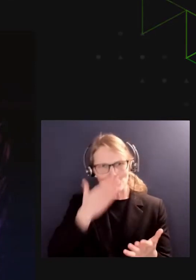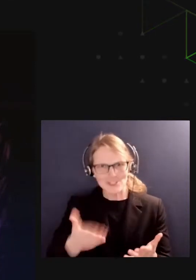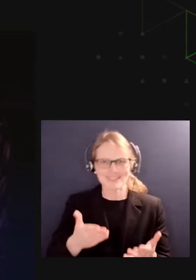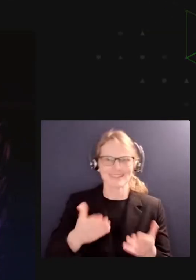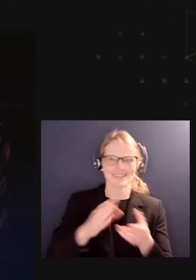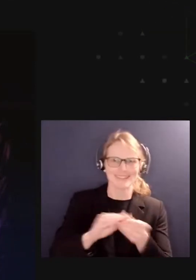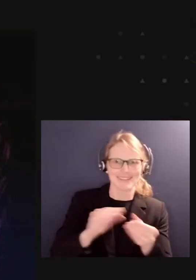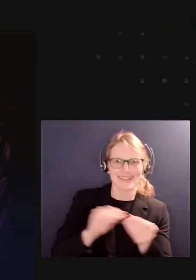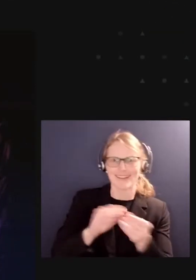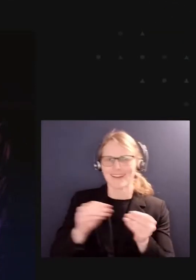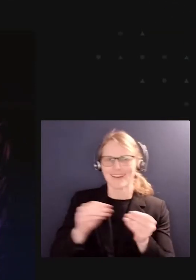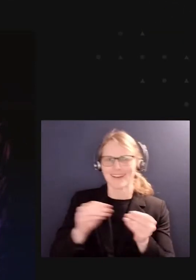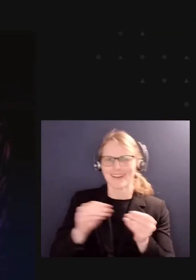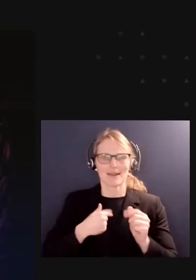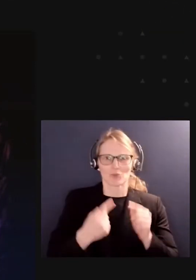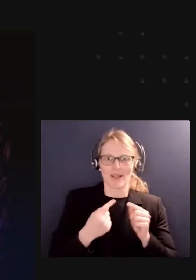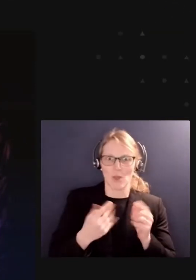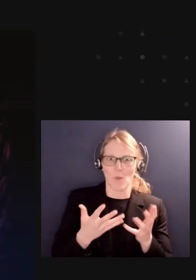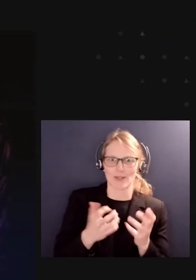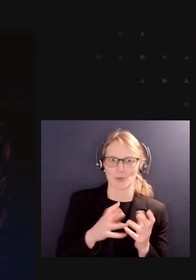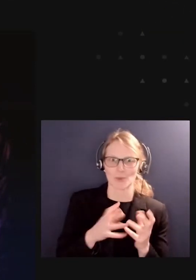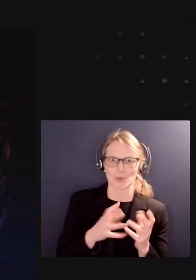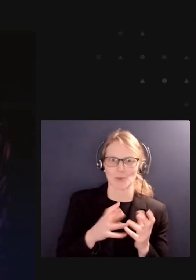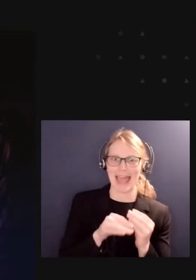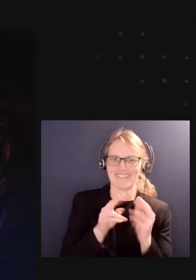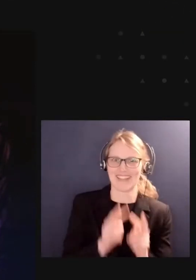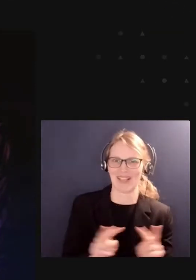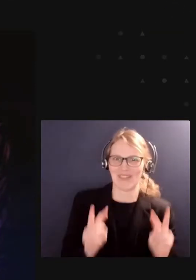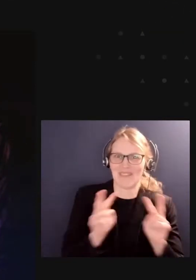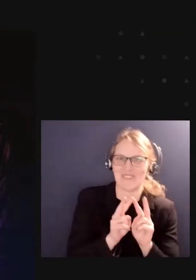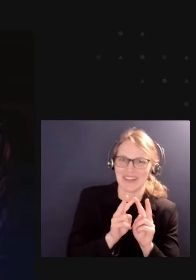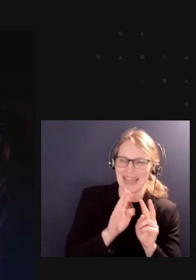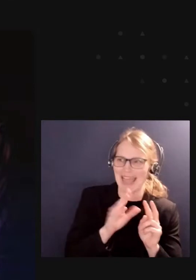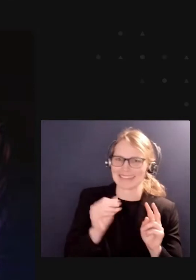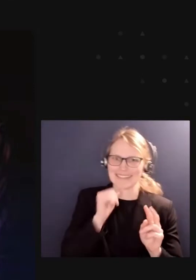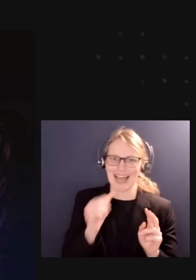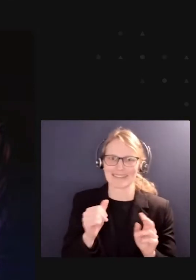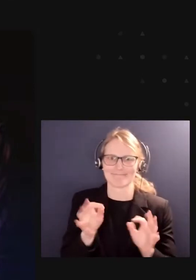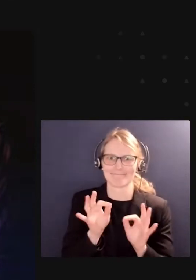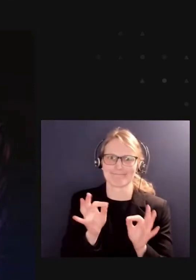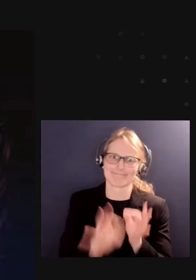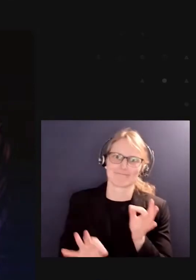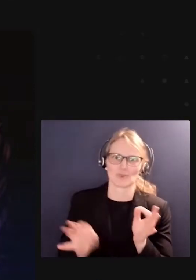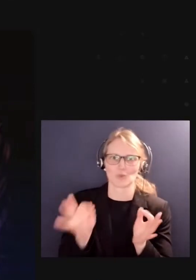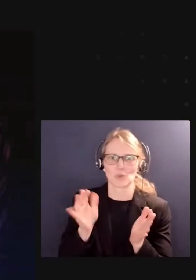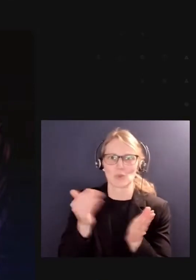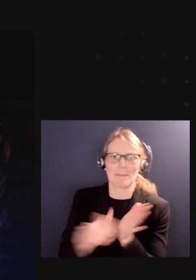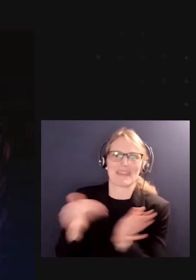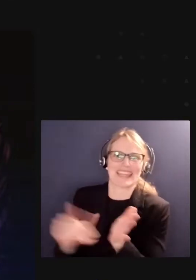and don't just repeat the wisdom that you've already heard. I guess the other point of view, I would add, is that with,